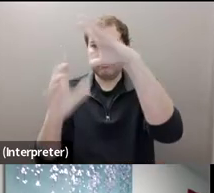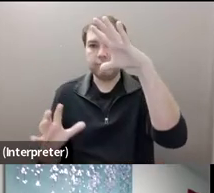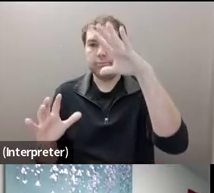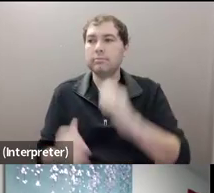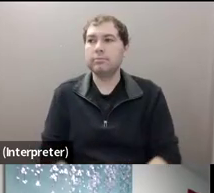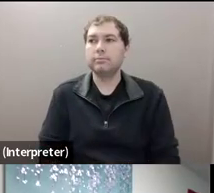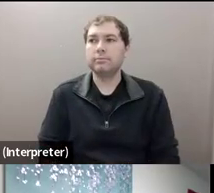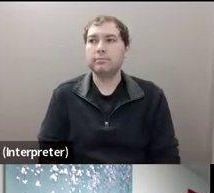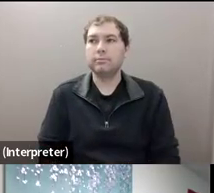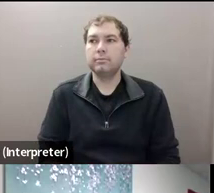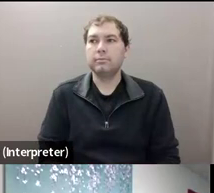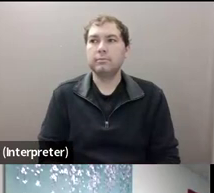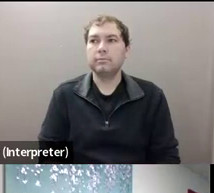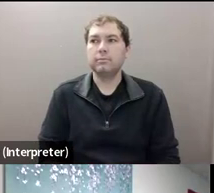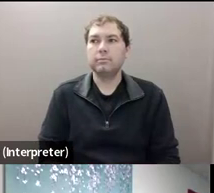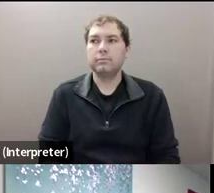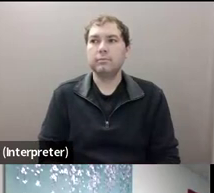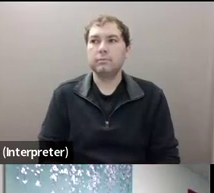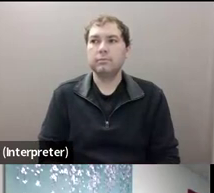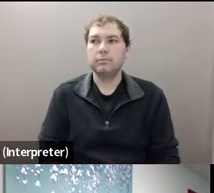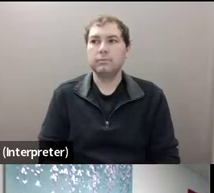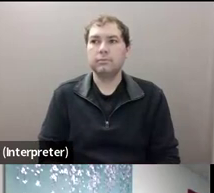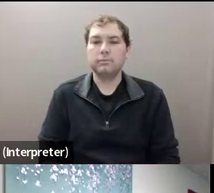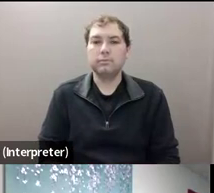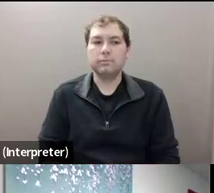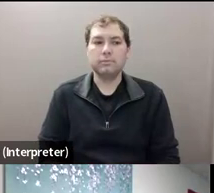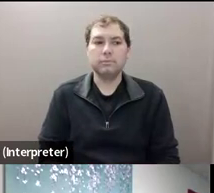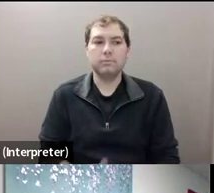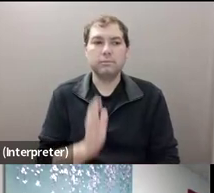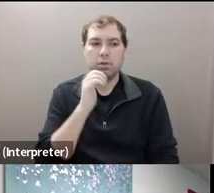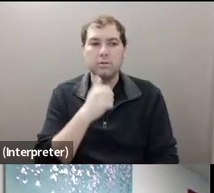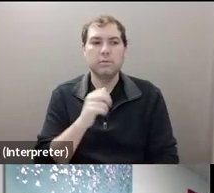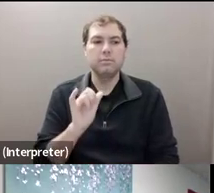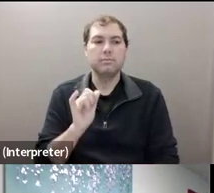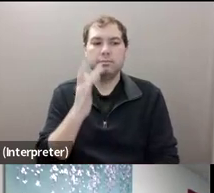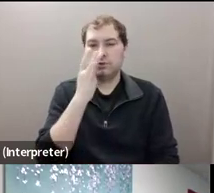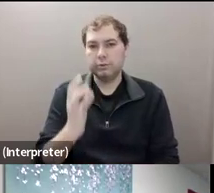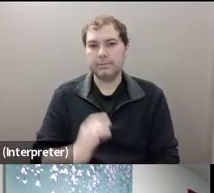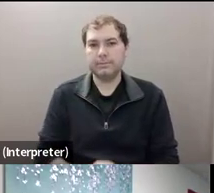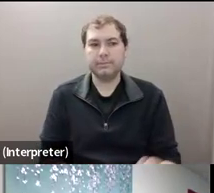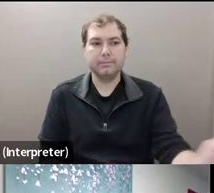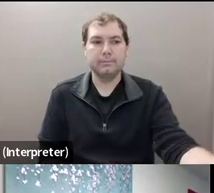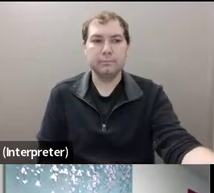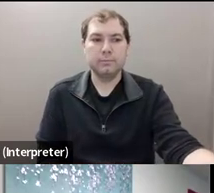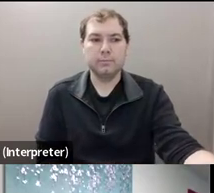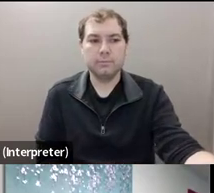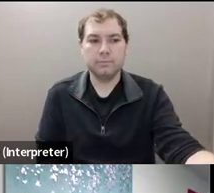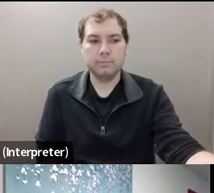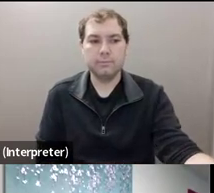Rebecca - APRIL: I am in the Gallery view. Beck Levin: That's odd, lovely. Rebecca - APRIL: Interesting. Rebecca - APRIL: Yeah. Adam w/APRIL: My gallery shows.